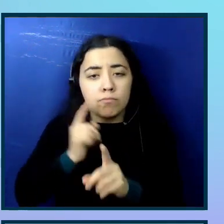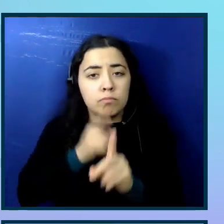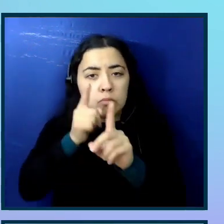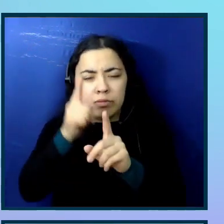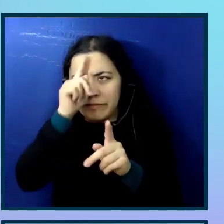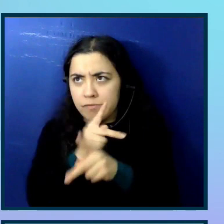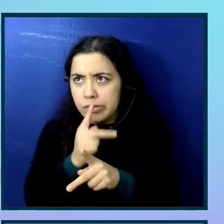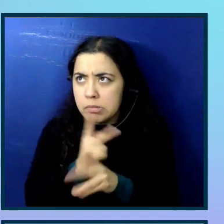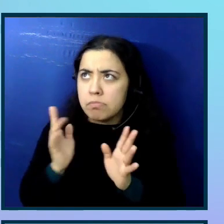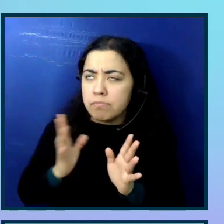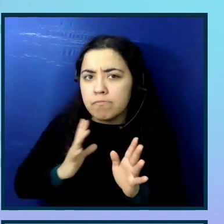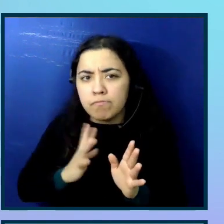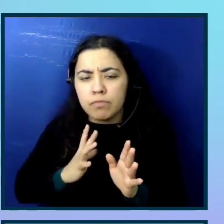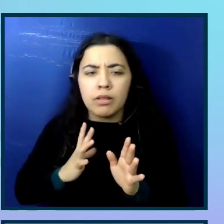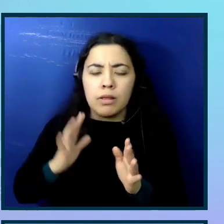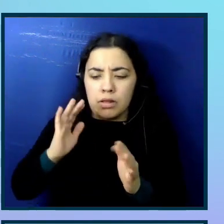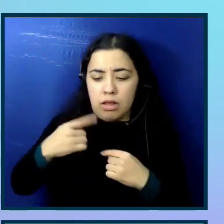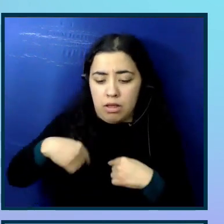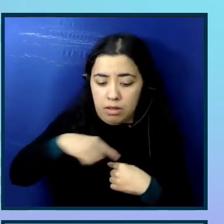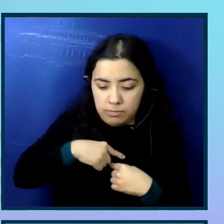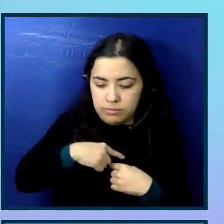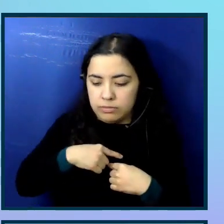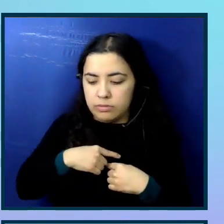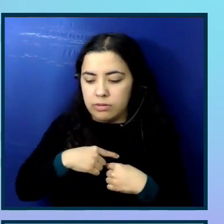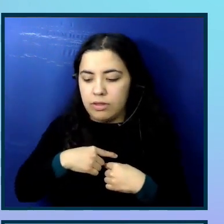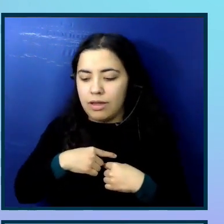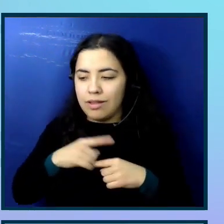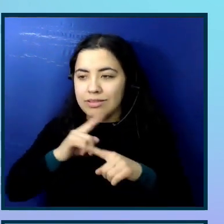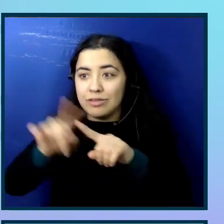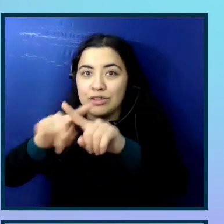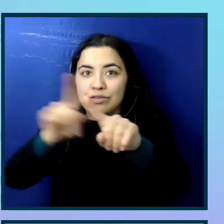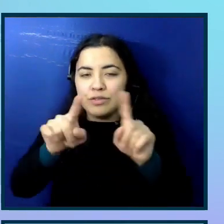a working cadence between us and all of the different brand teams that we're working together to develop